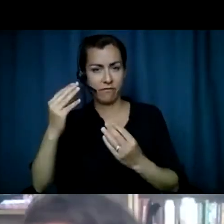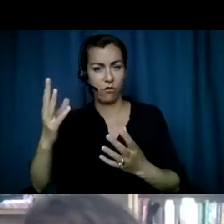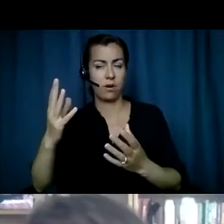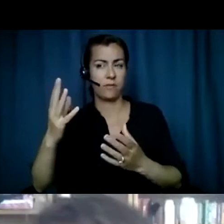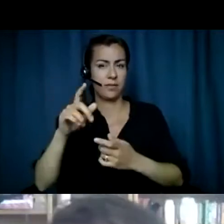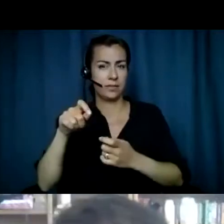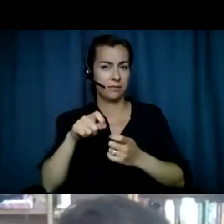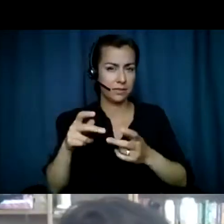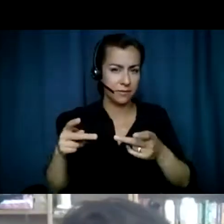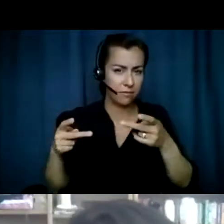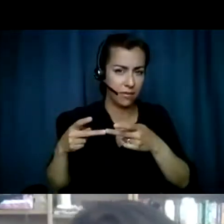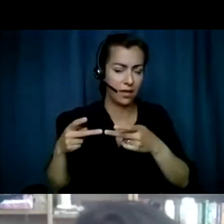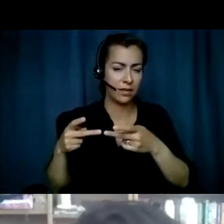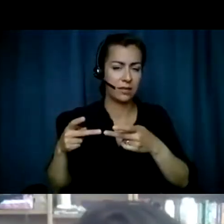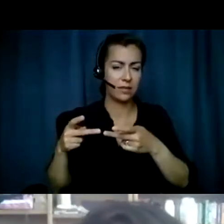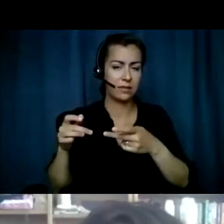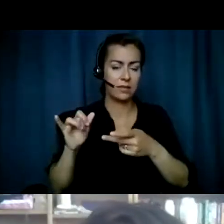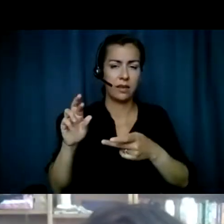It is what it is.